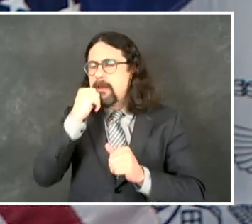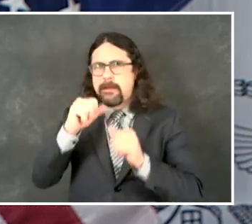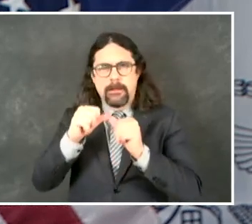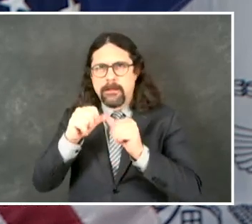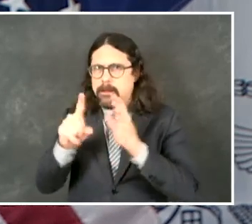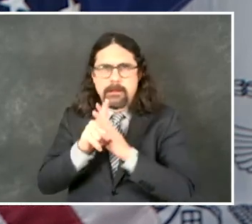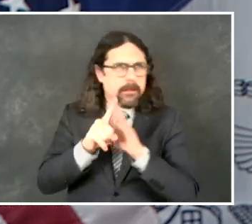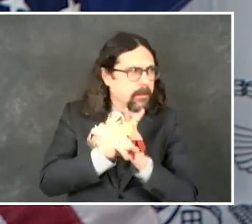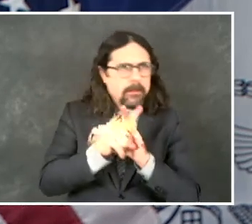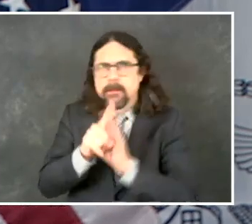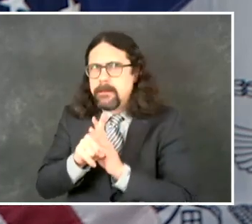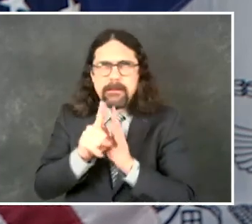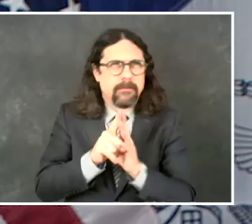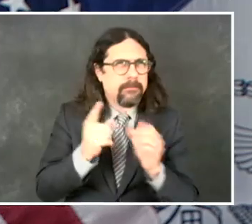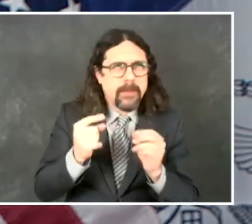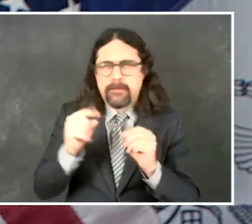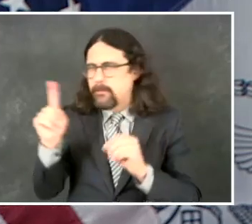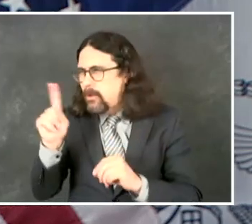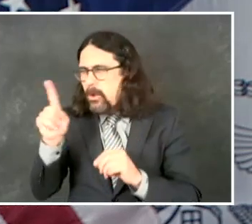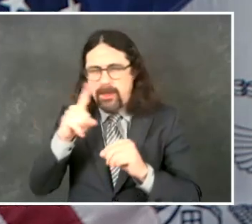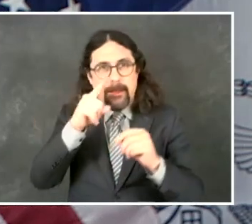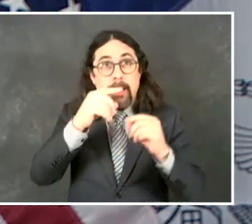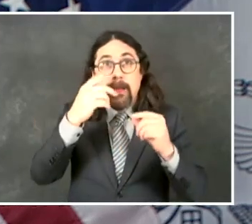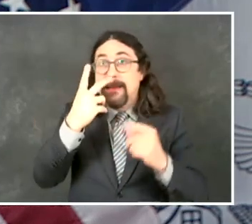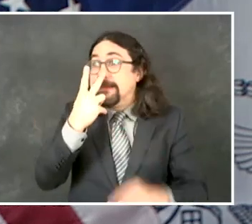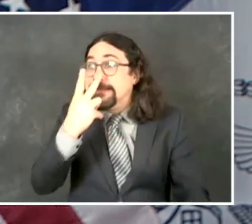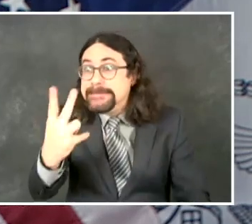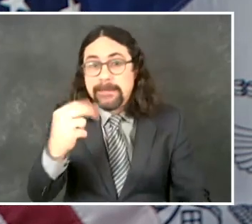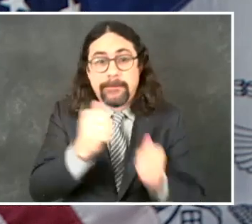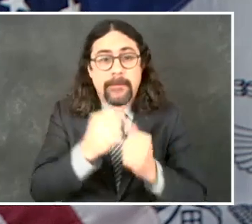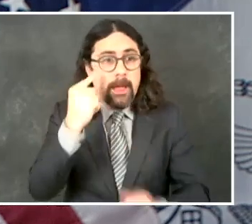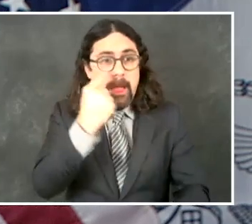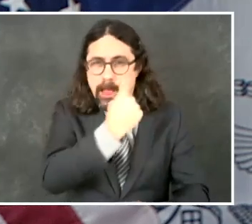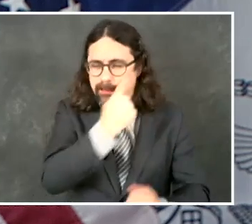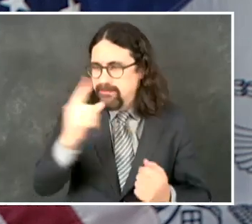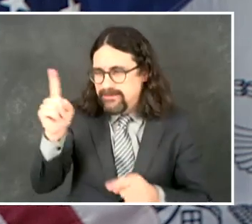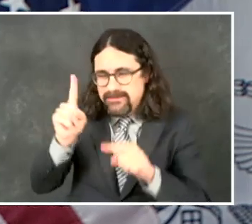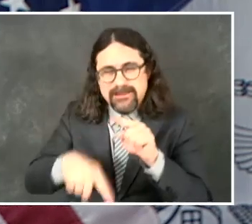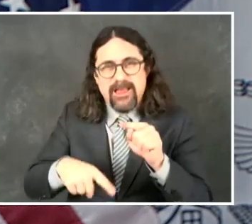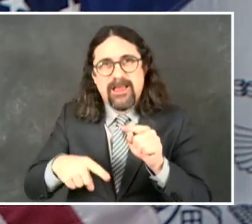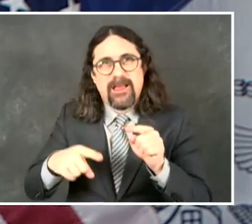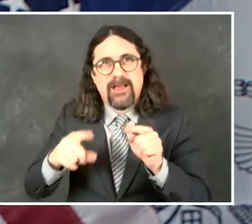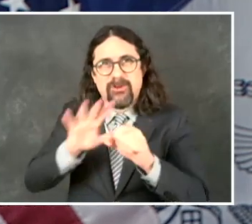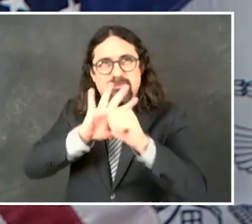INVISIBLE ENEMY BUT NOT ONLY INVISIBLE BUT WE JUST DON'T HVEA ENOUGH INFORMATION ABOUT.